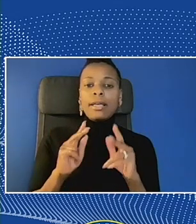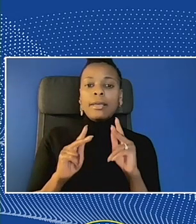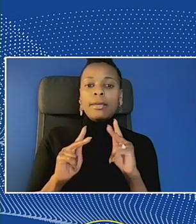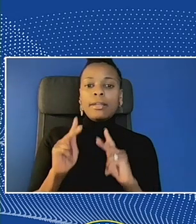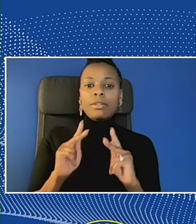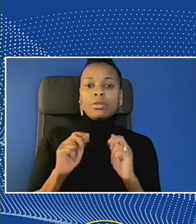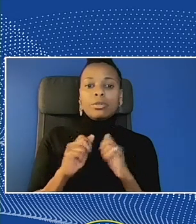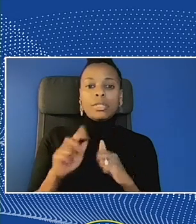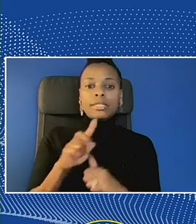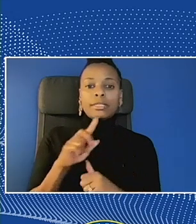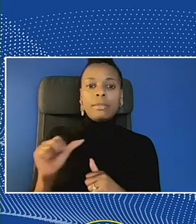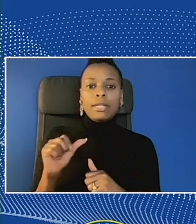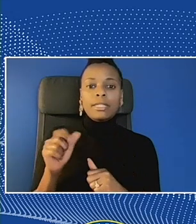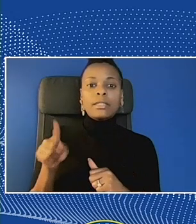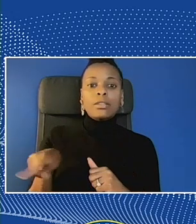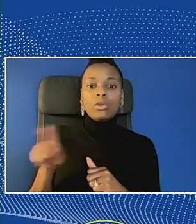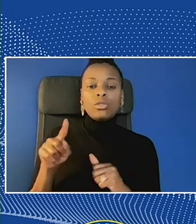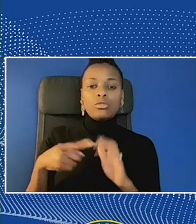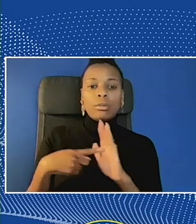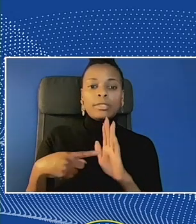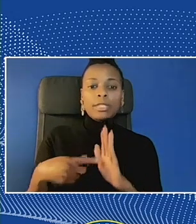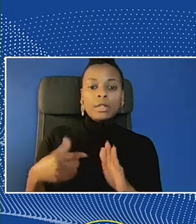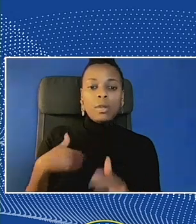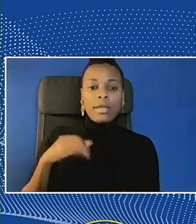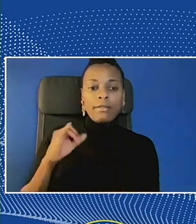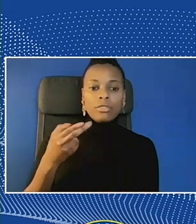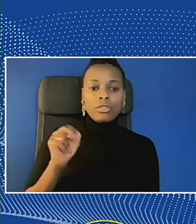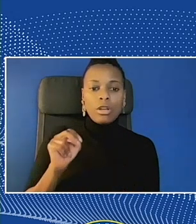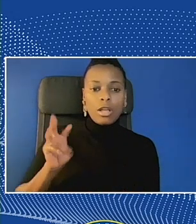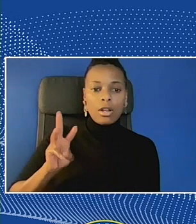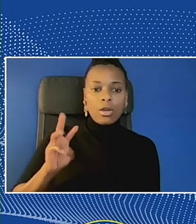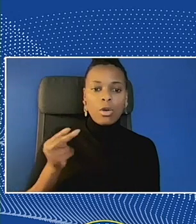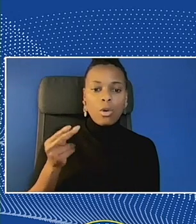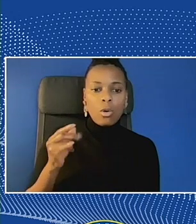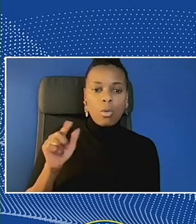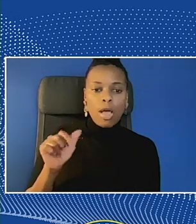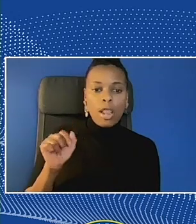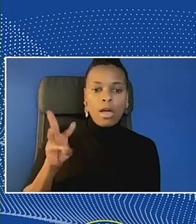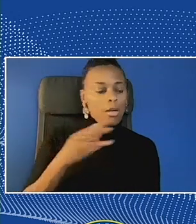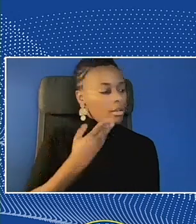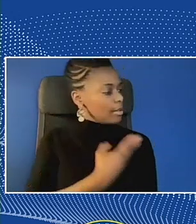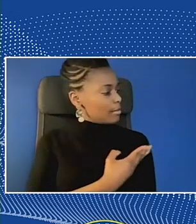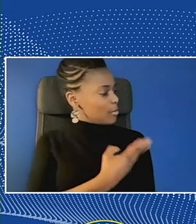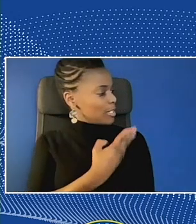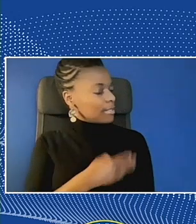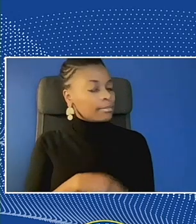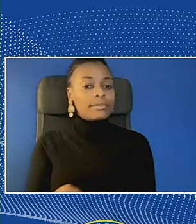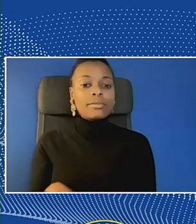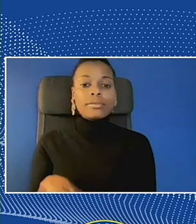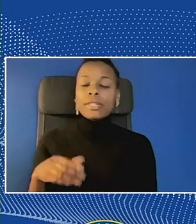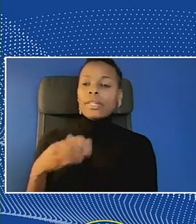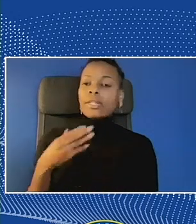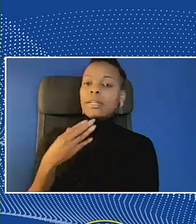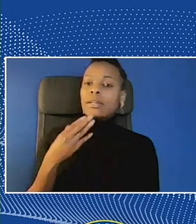them, Mr. John Whitelaw. Good morning. Morning, John. From the Federal side of things, we are joined by our Chief Federal